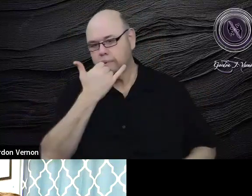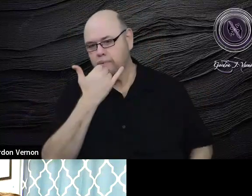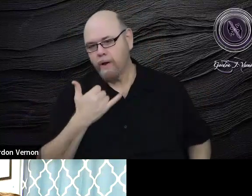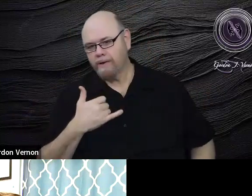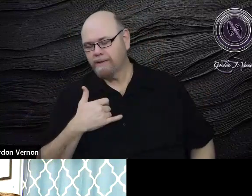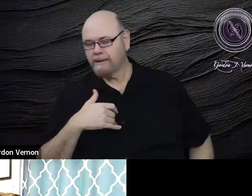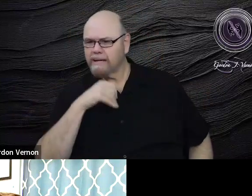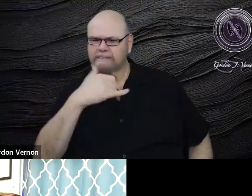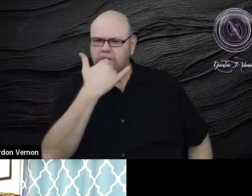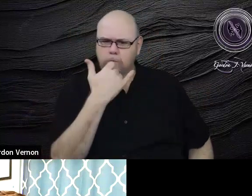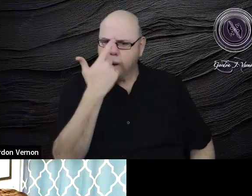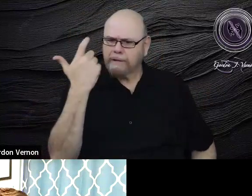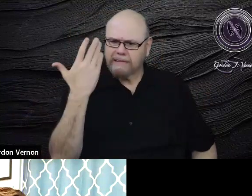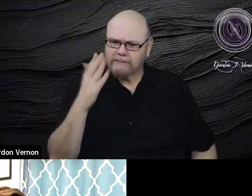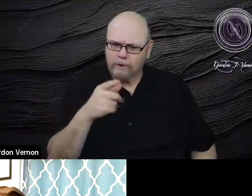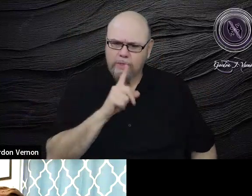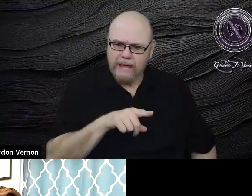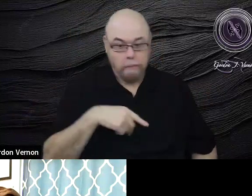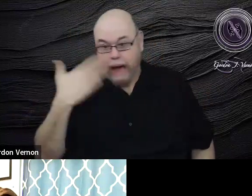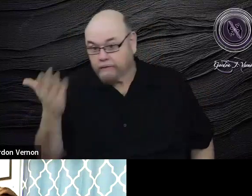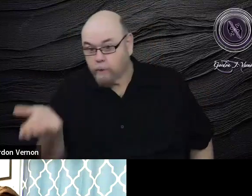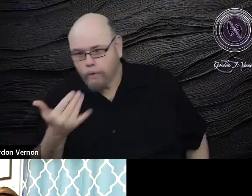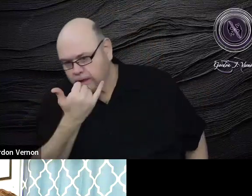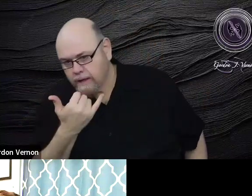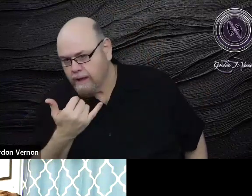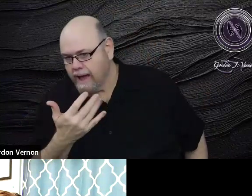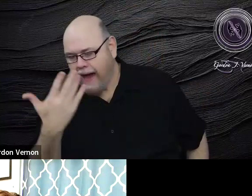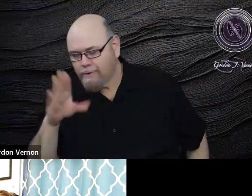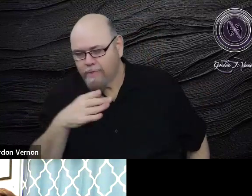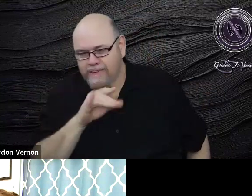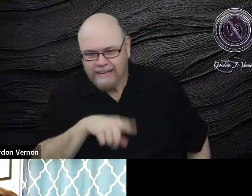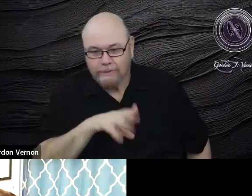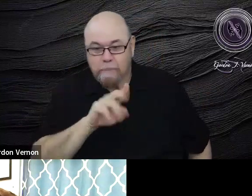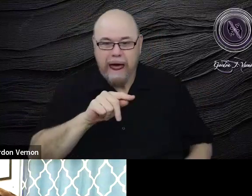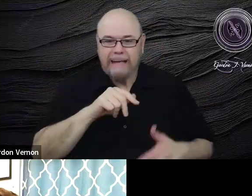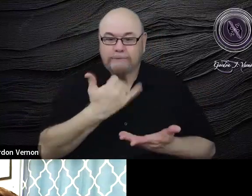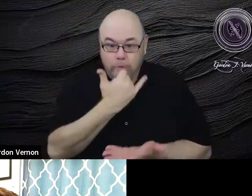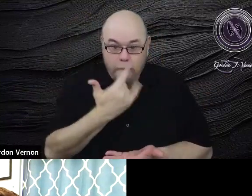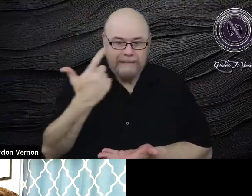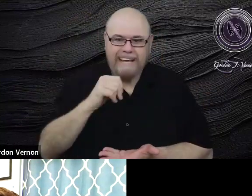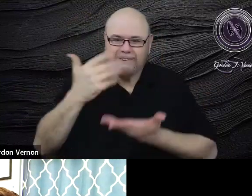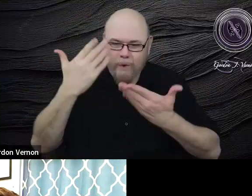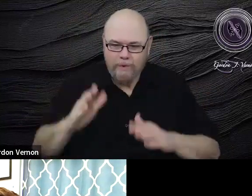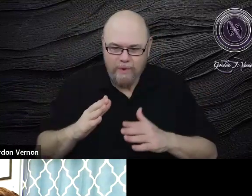OK, and while we're waiting for more questions to come in, if there are any, I'll ask a question.